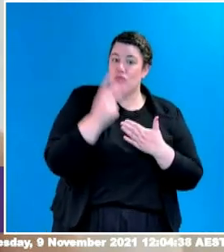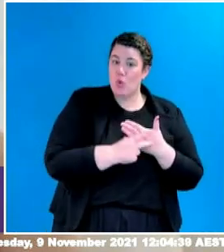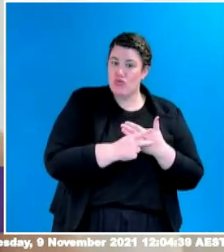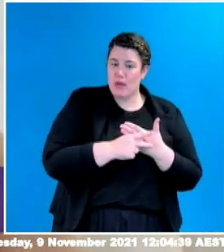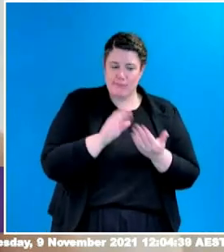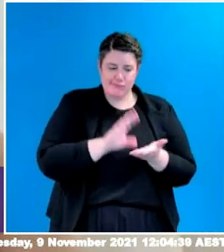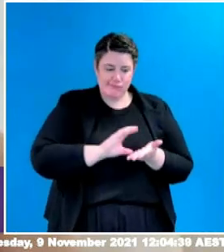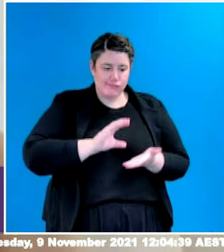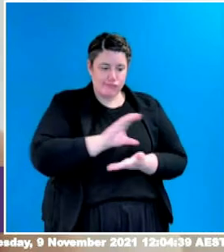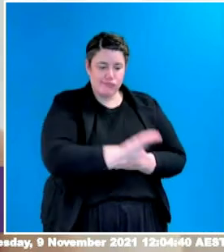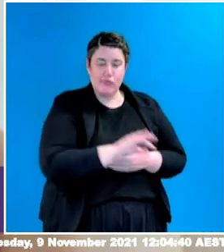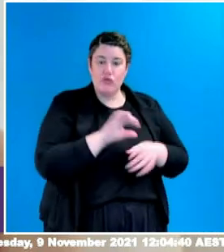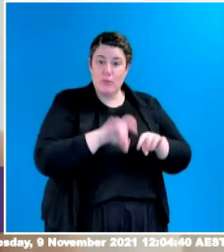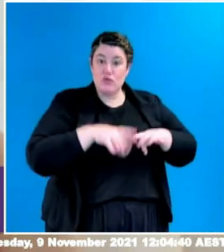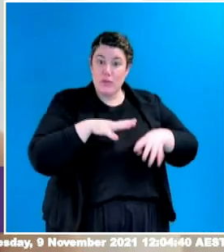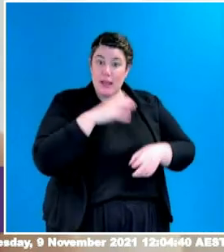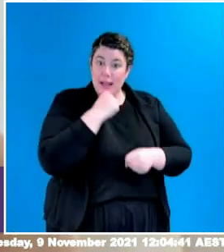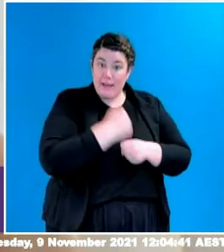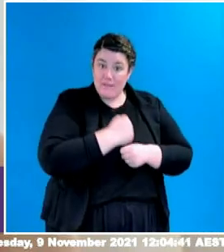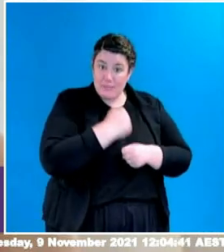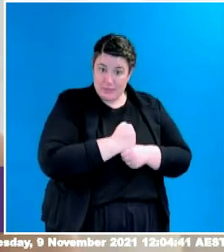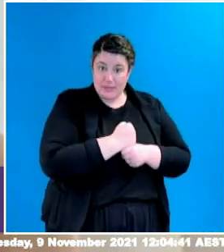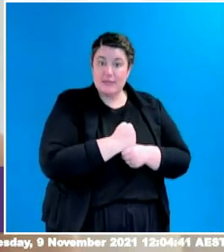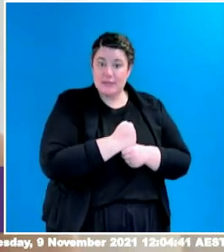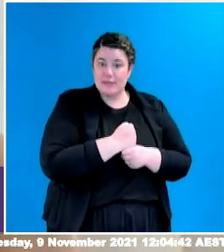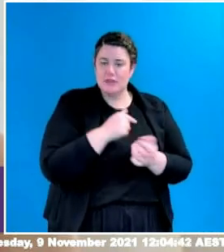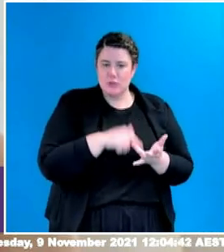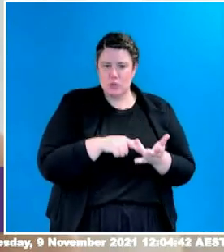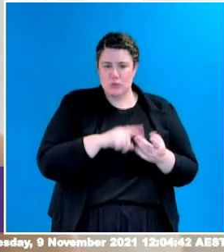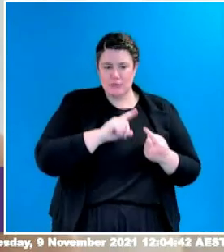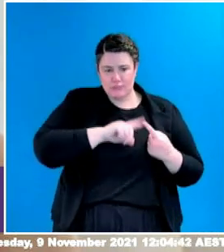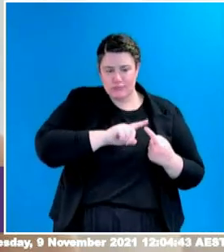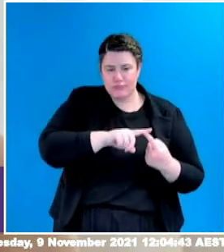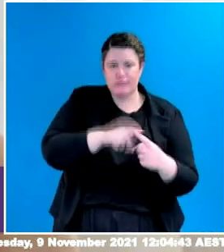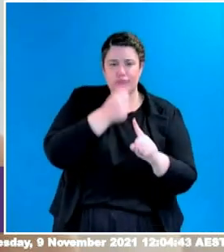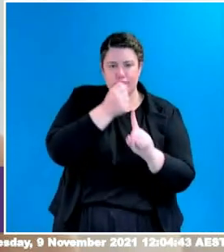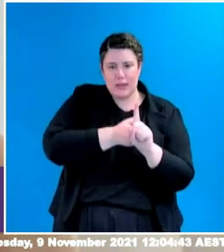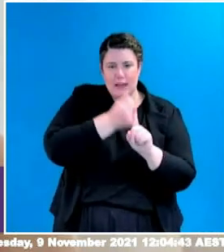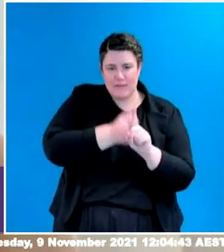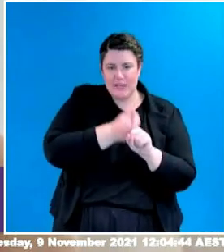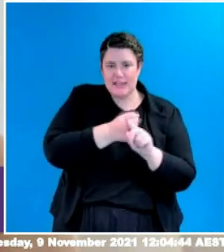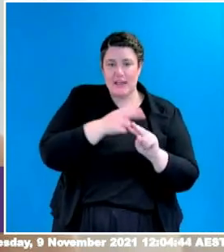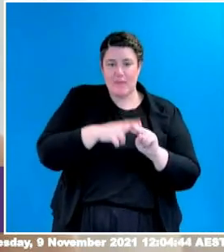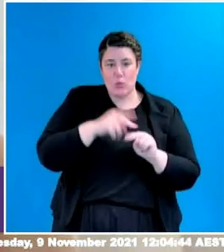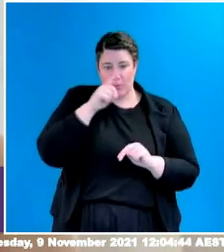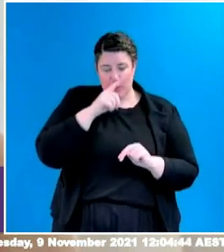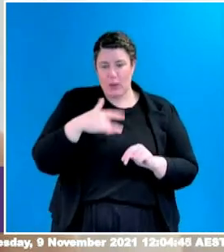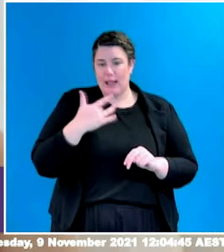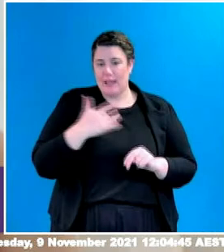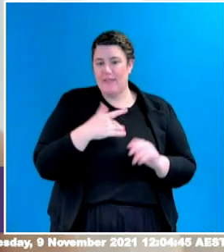Government to provide individual and systemic advocacy for disabled people in the ACT.